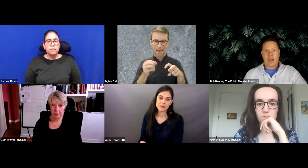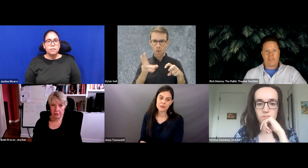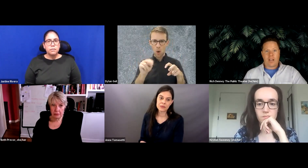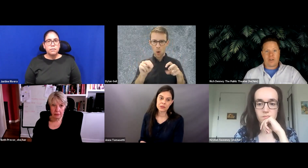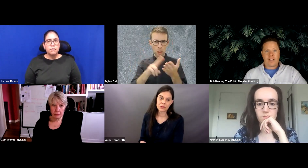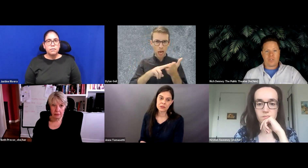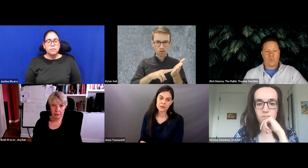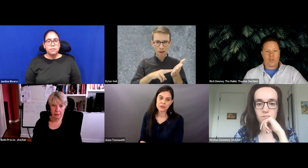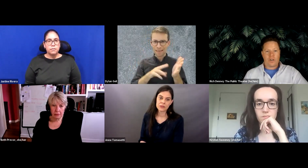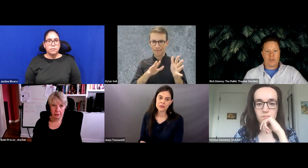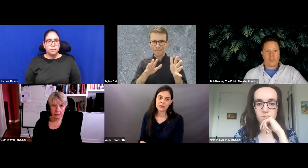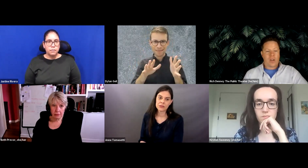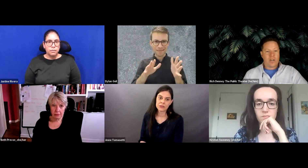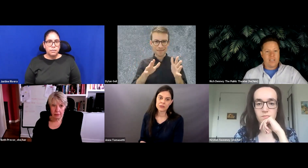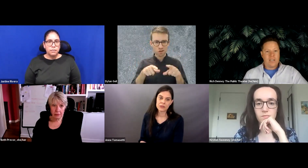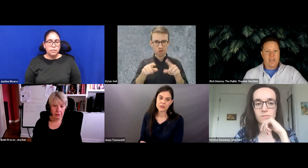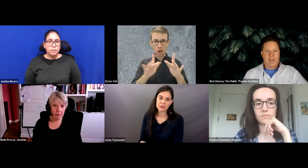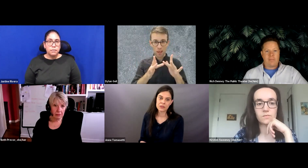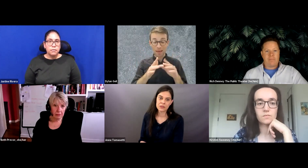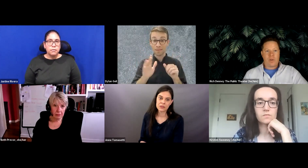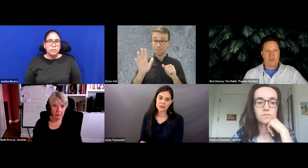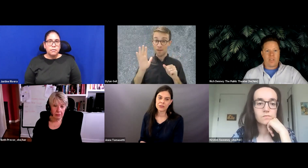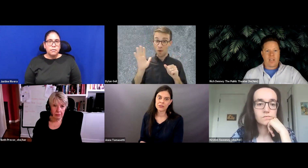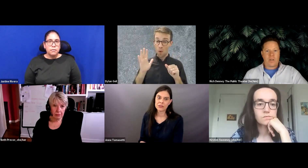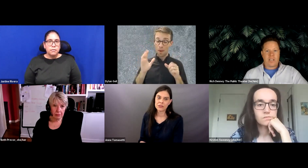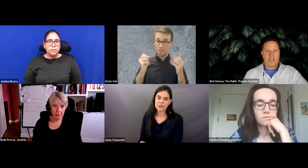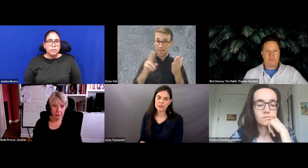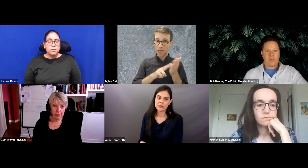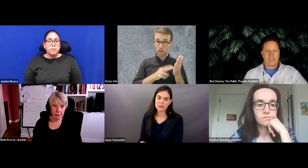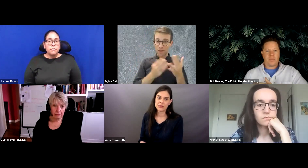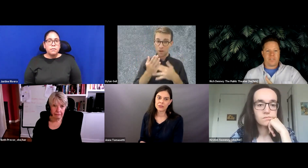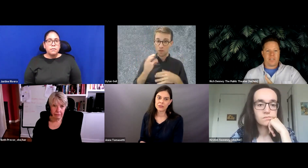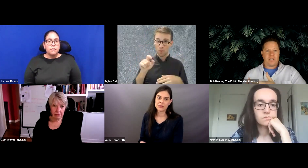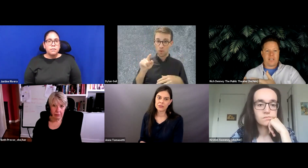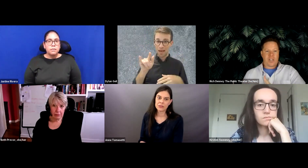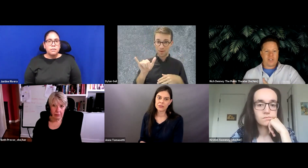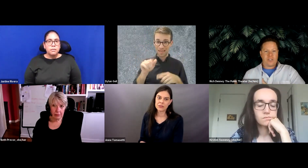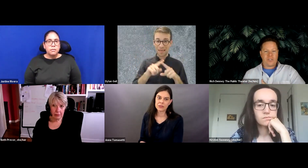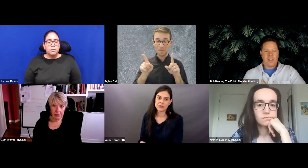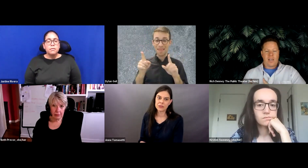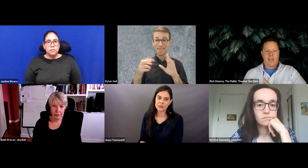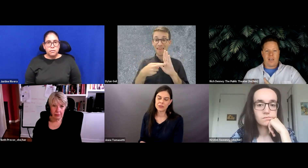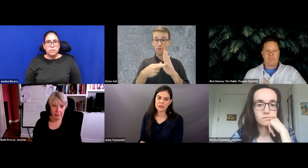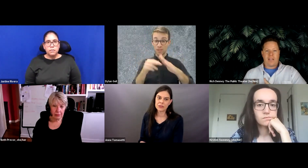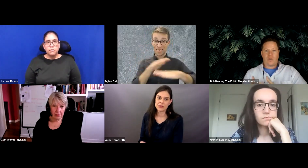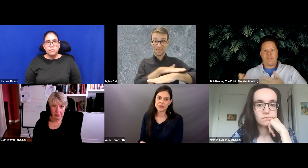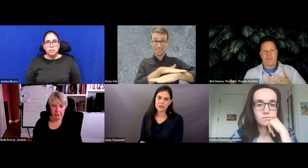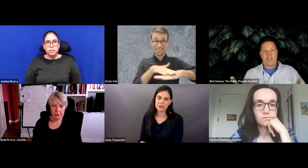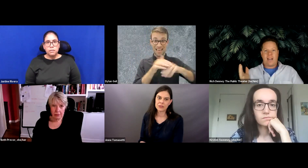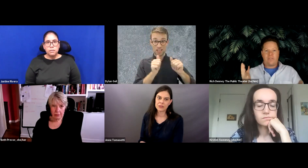lot of our contracts were through Equity, but we know that Equity represents mostly stage actors. And so we've been kind